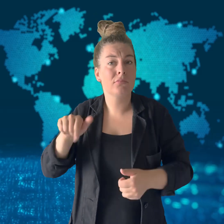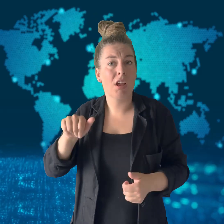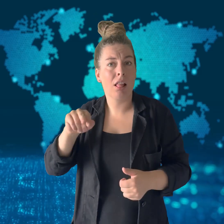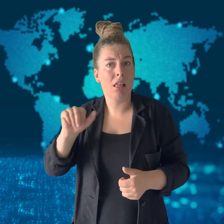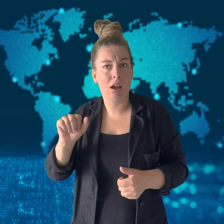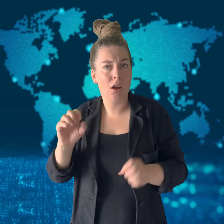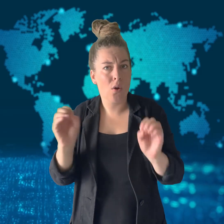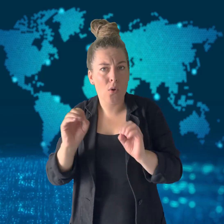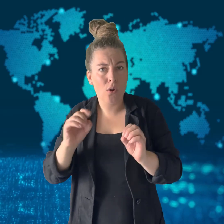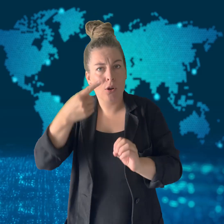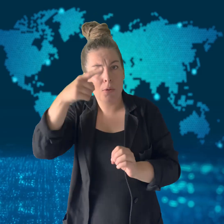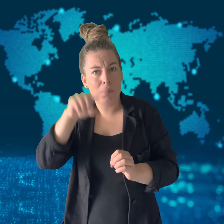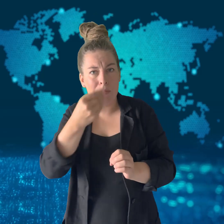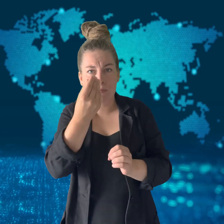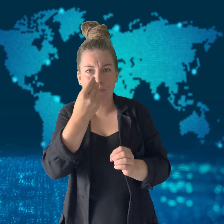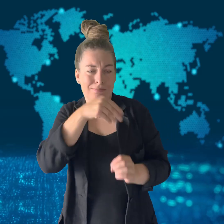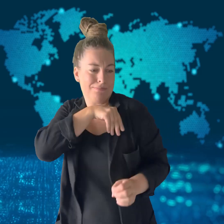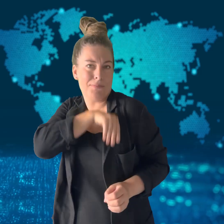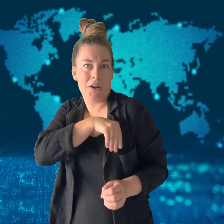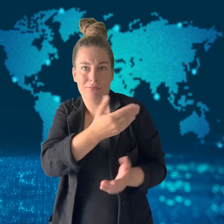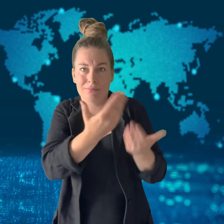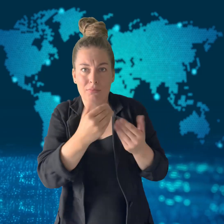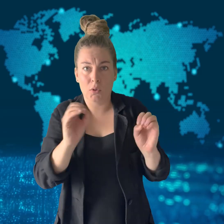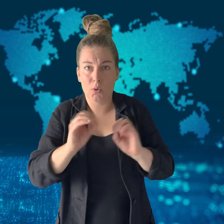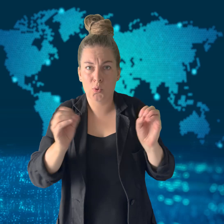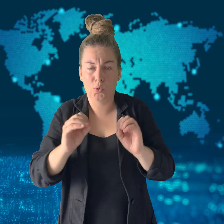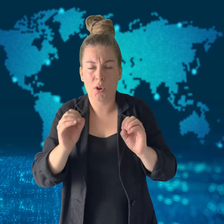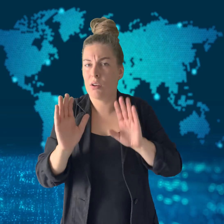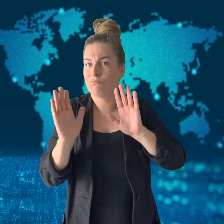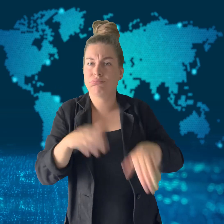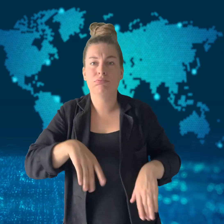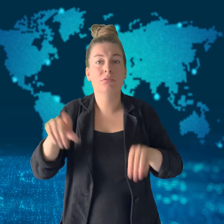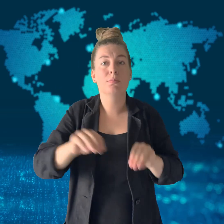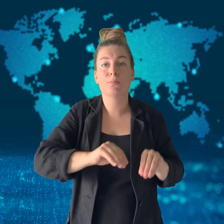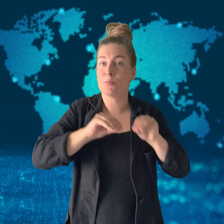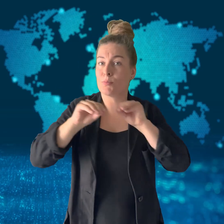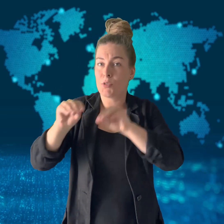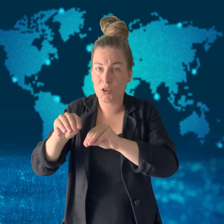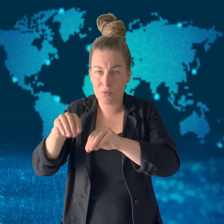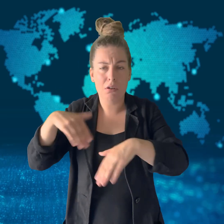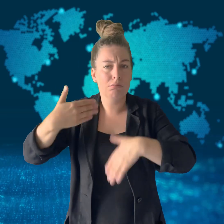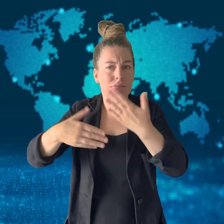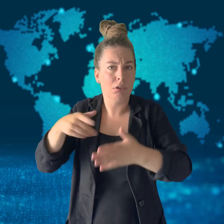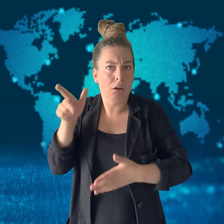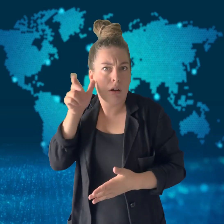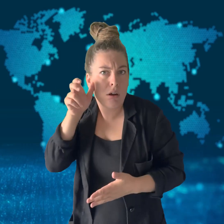They were isolated from their families.